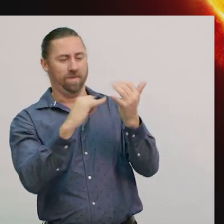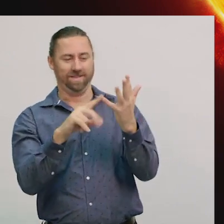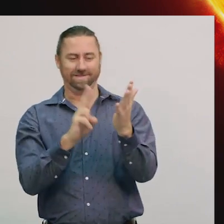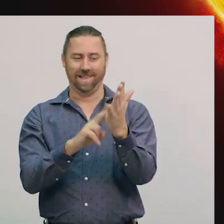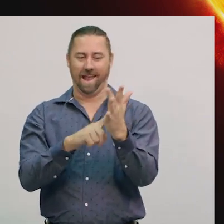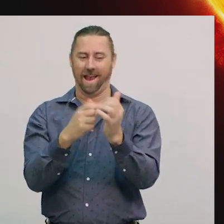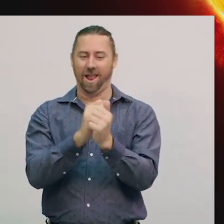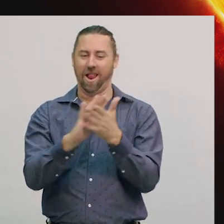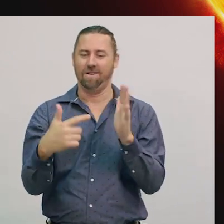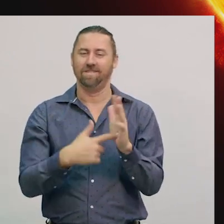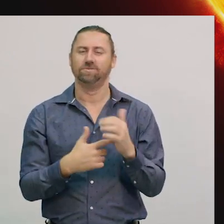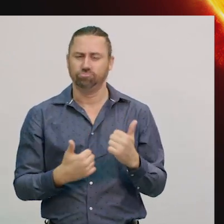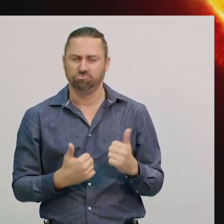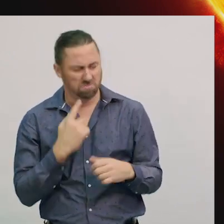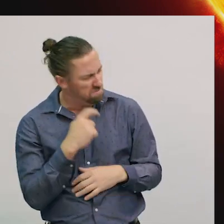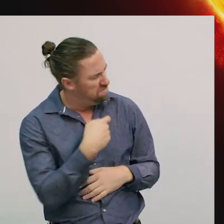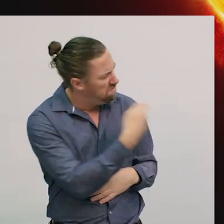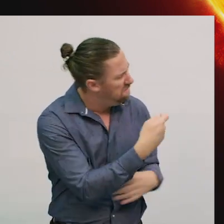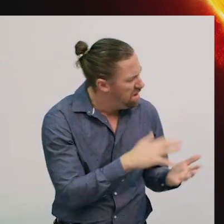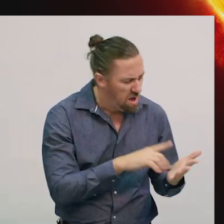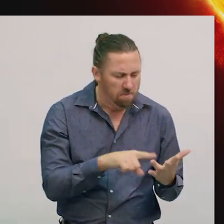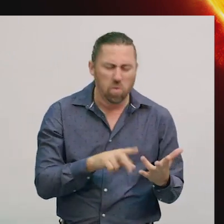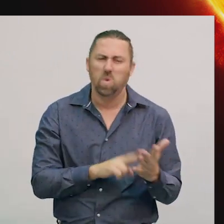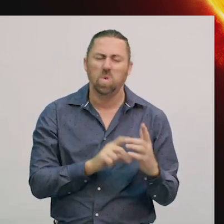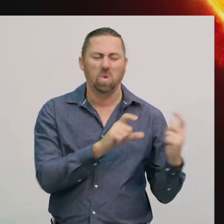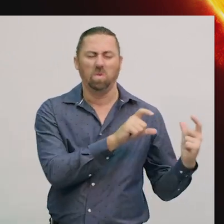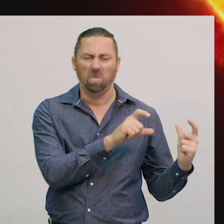But if we look at the Moon, we don’t see the bright colours like the Sun.